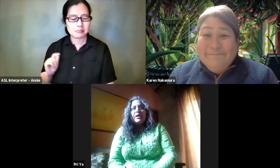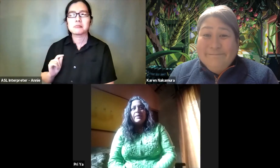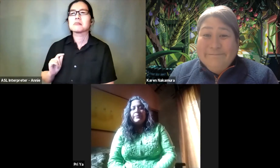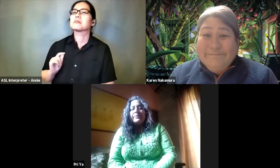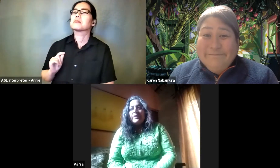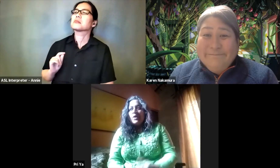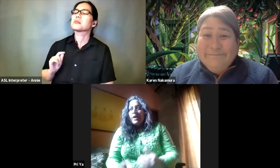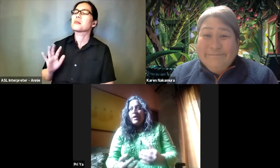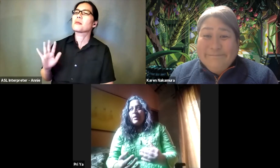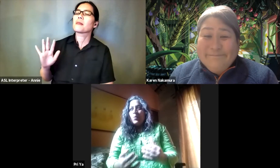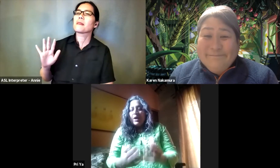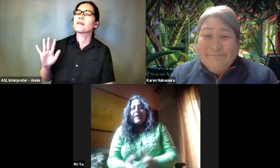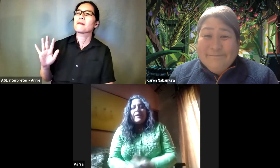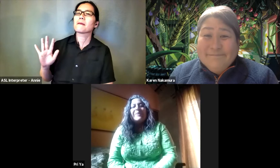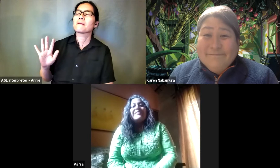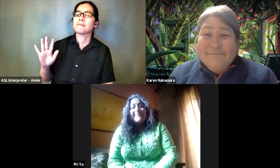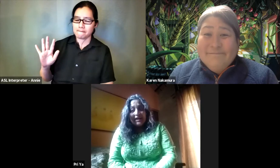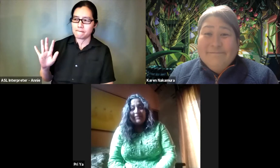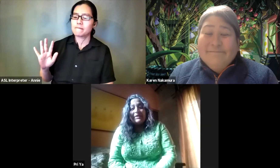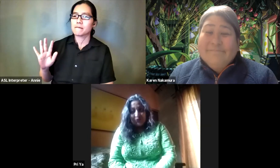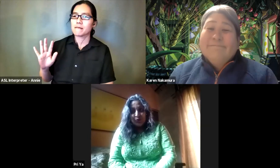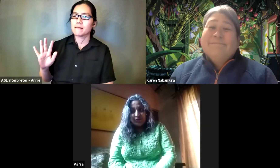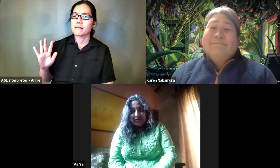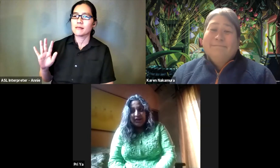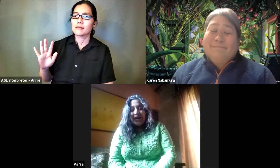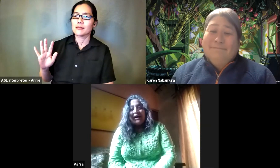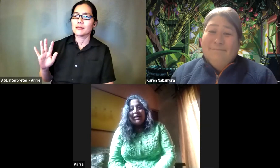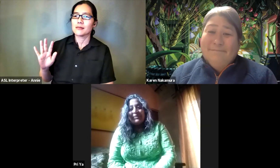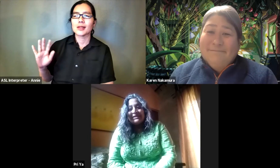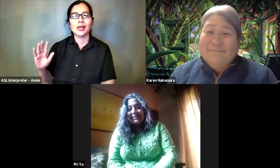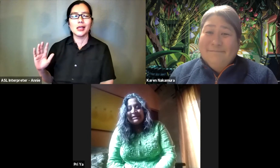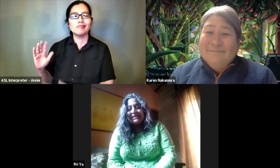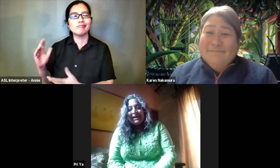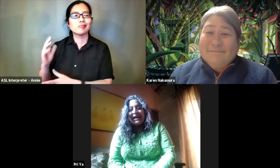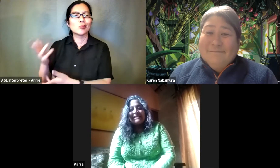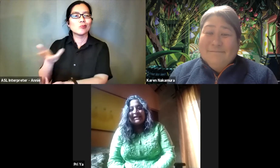Priya Ramasubban: Work with theatre in schools, his name is (unintelligible).